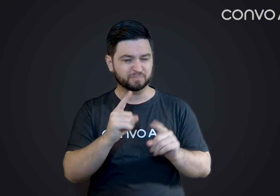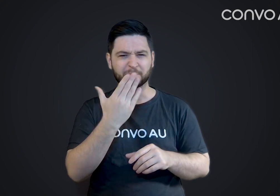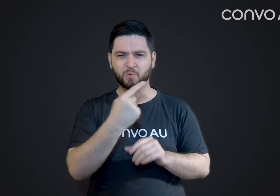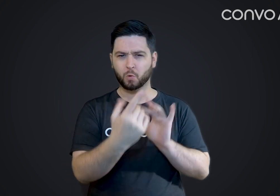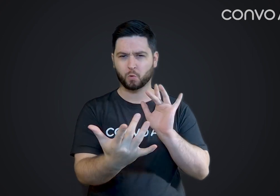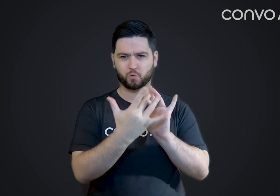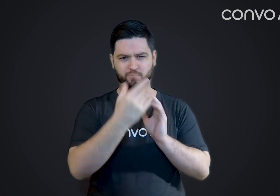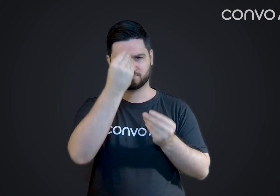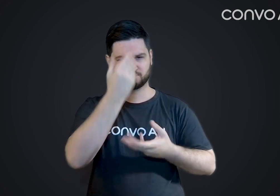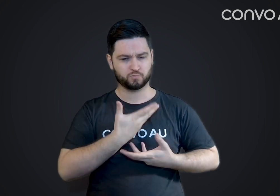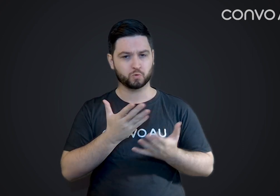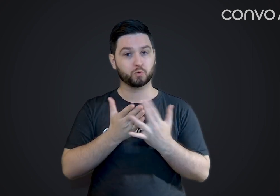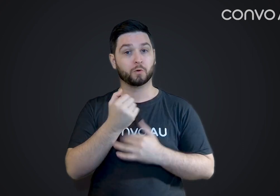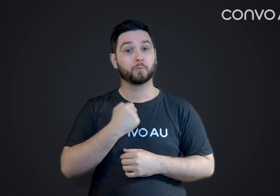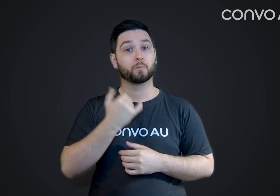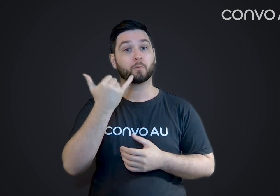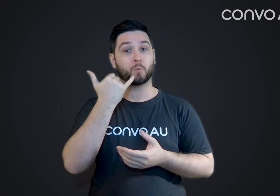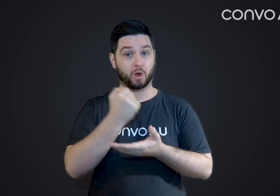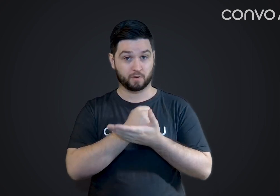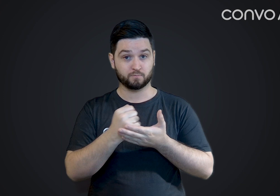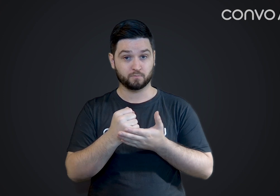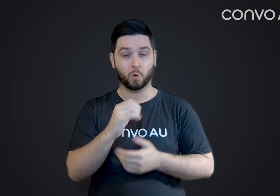please return my call to let me know on phone number